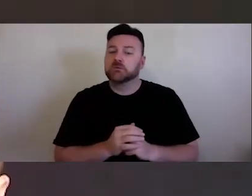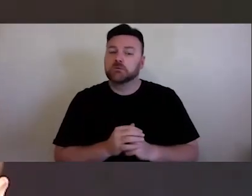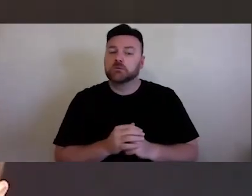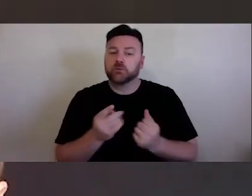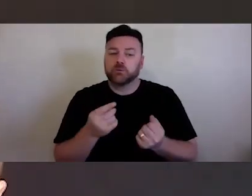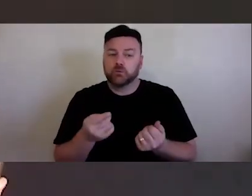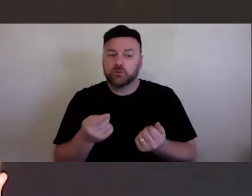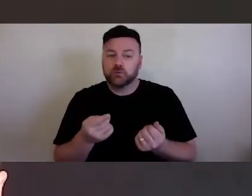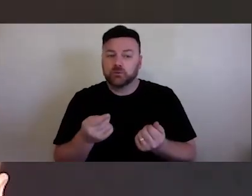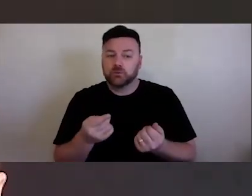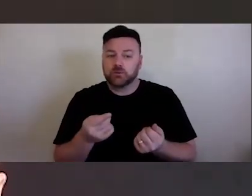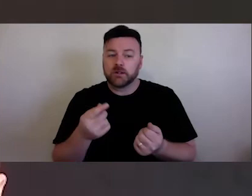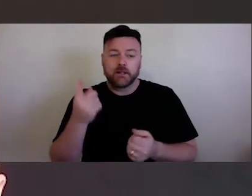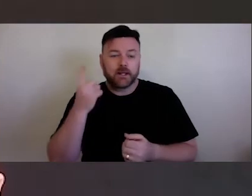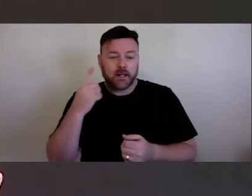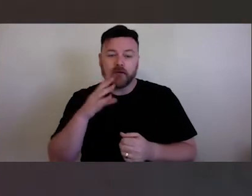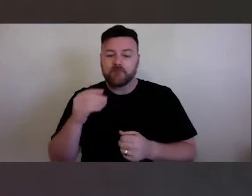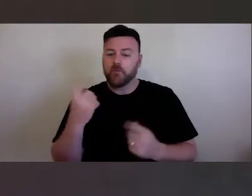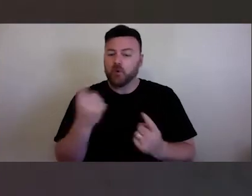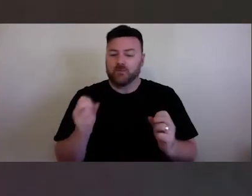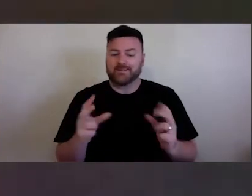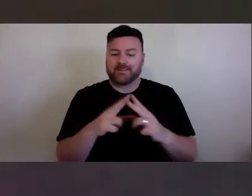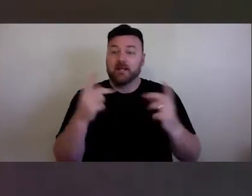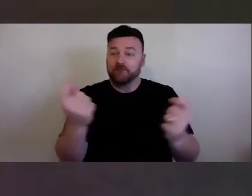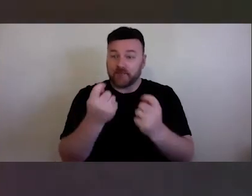from Sydney Festival director and chair of the Australia Council